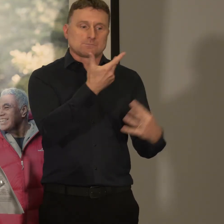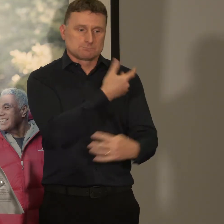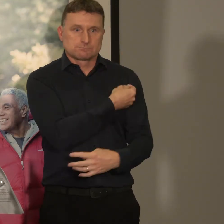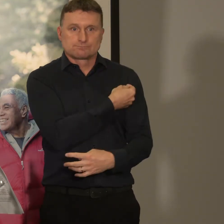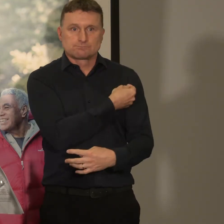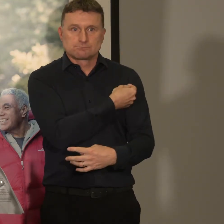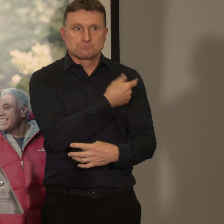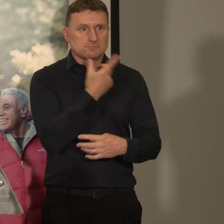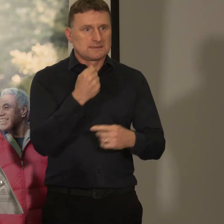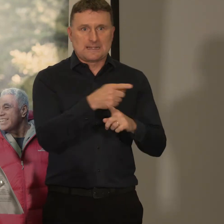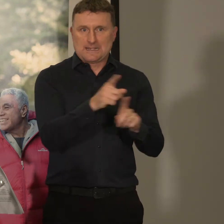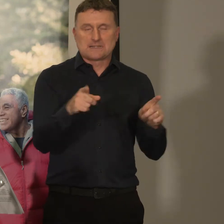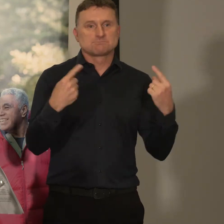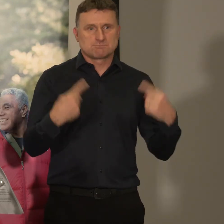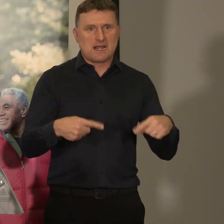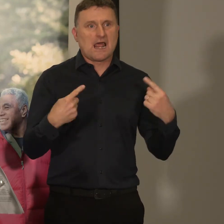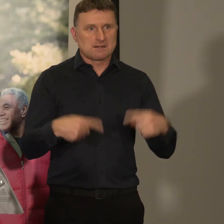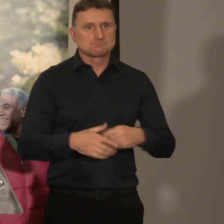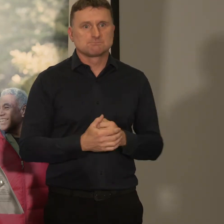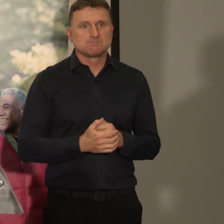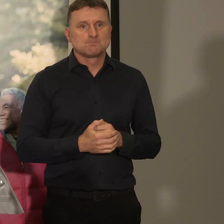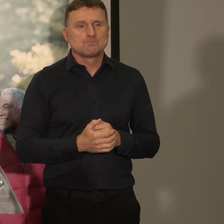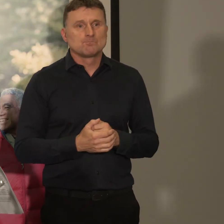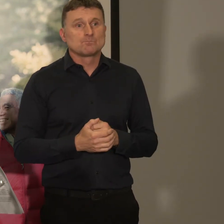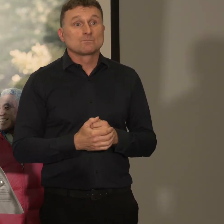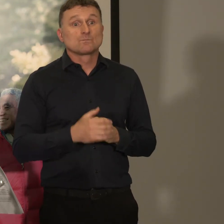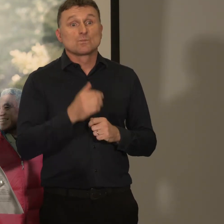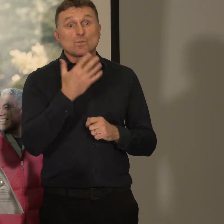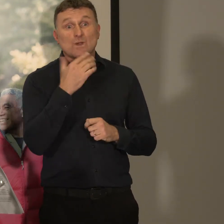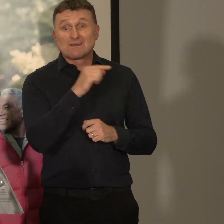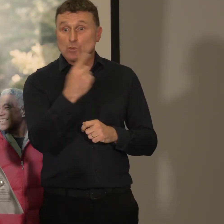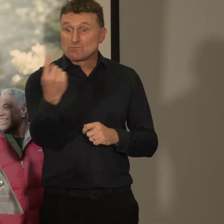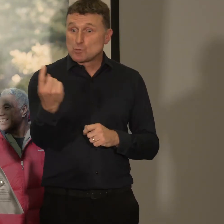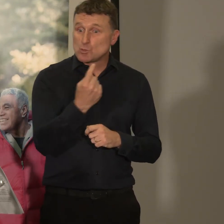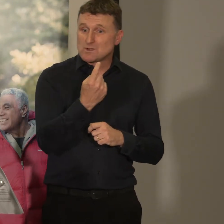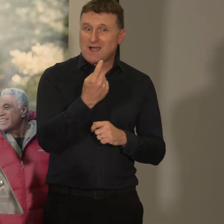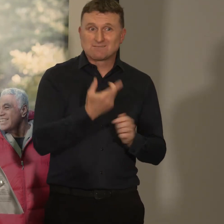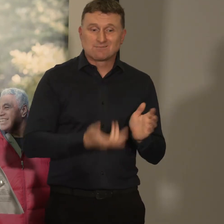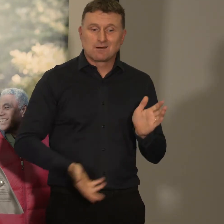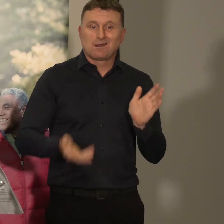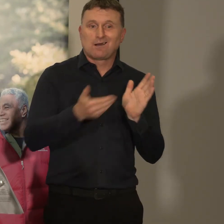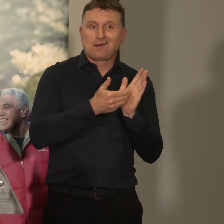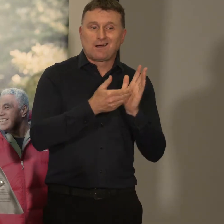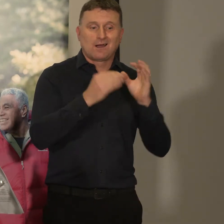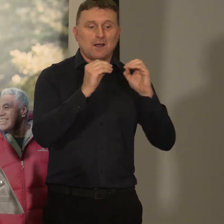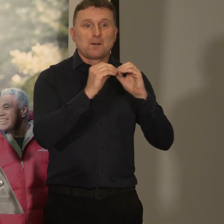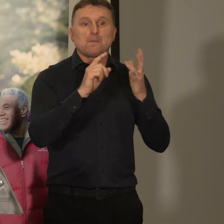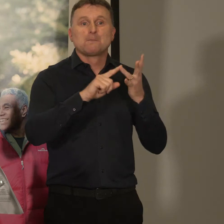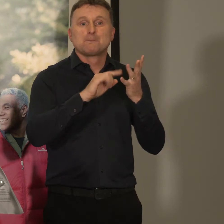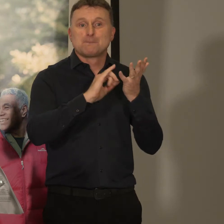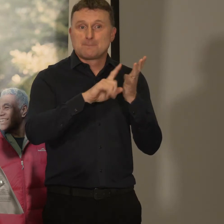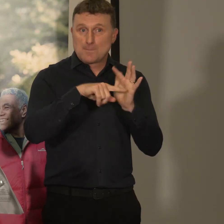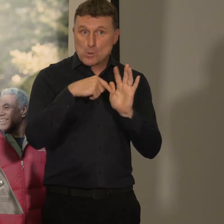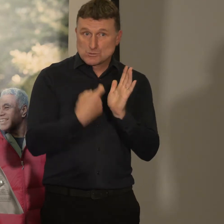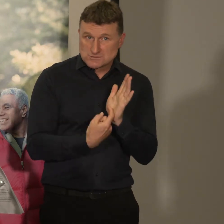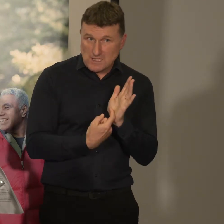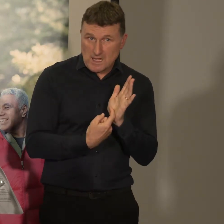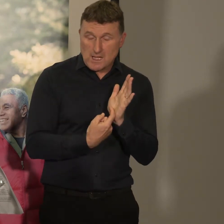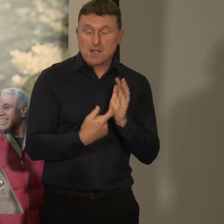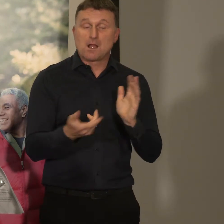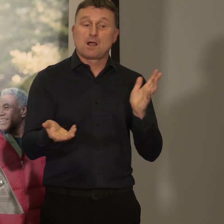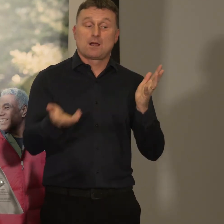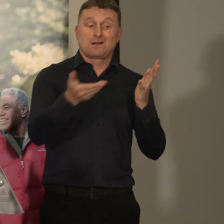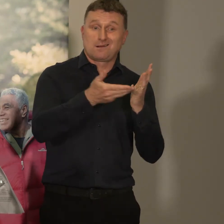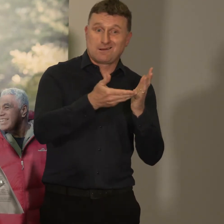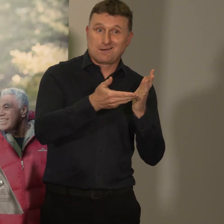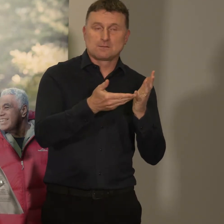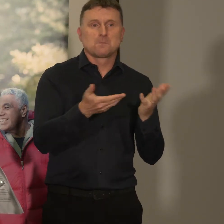already eligible and perhaps